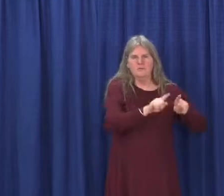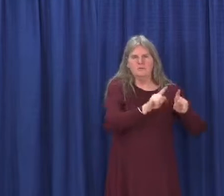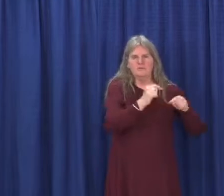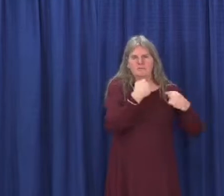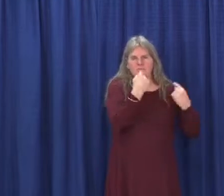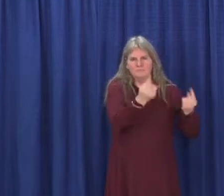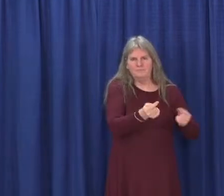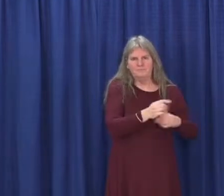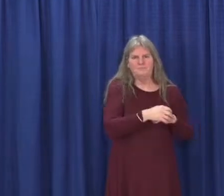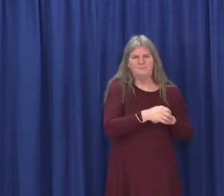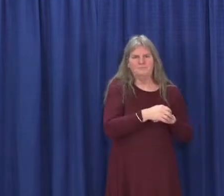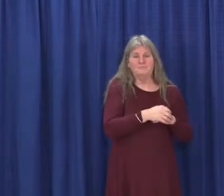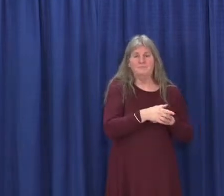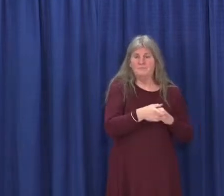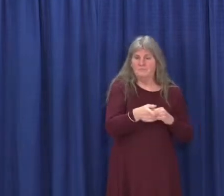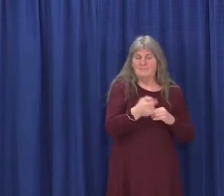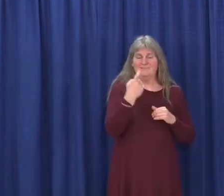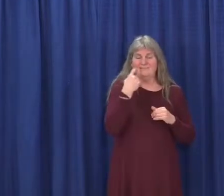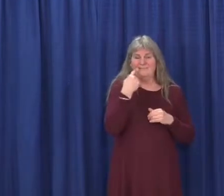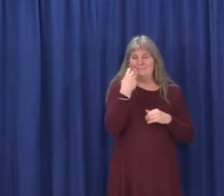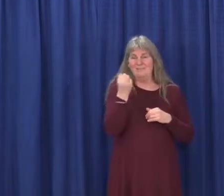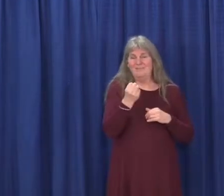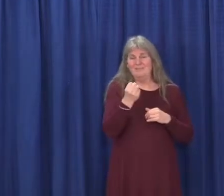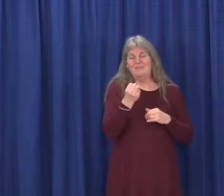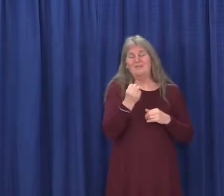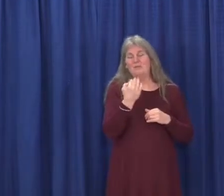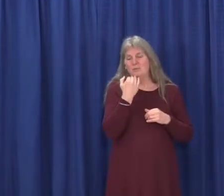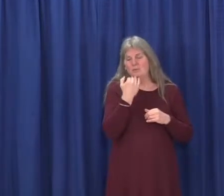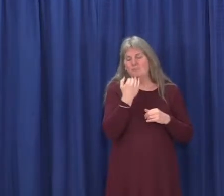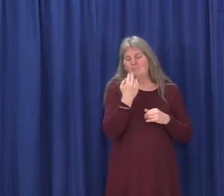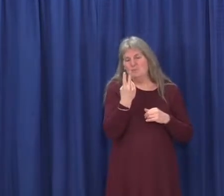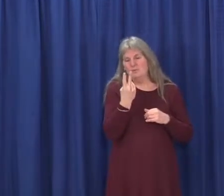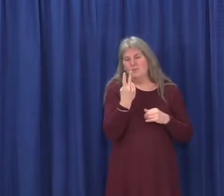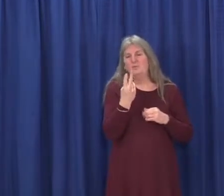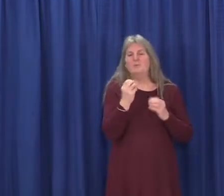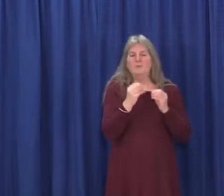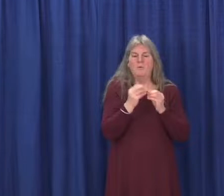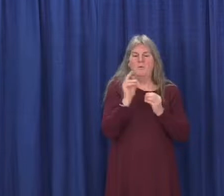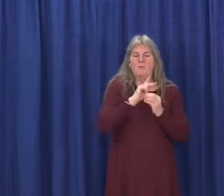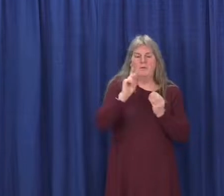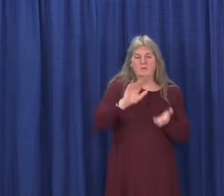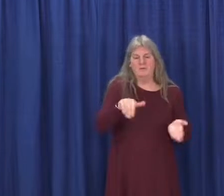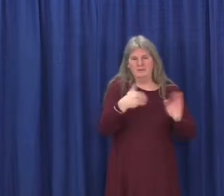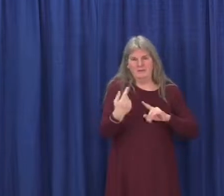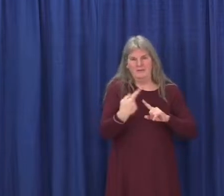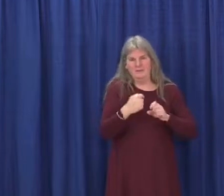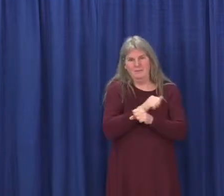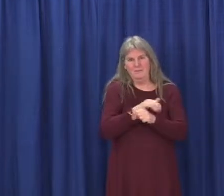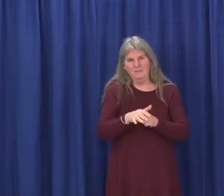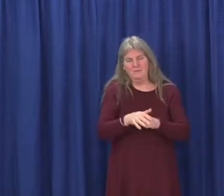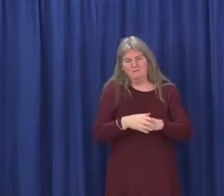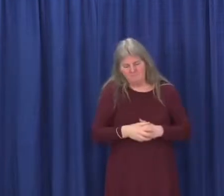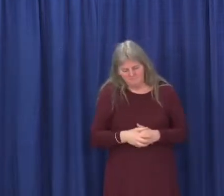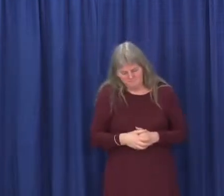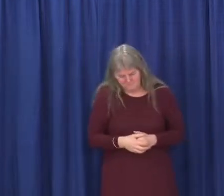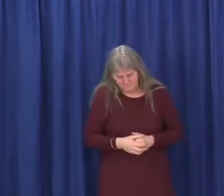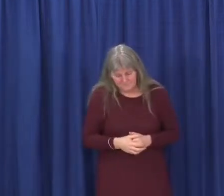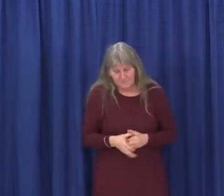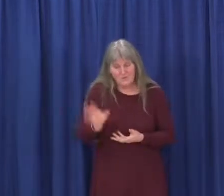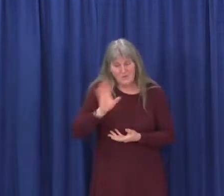And as we reported on Monday, there have been another two deaths from COVID-19. This brings the Yukon's total